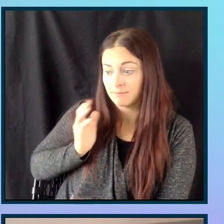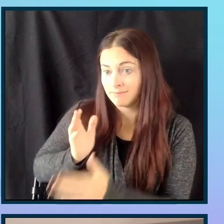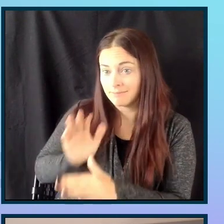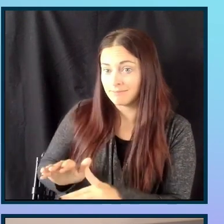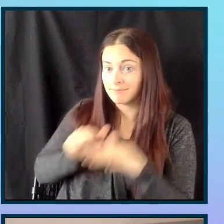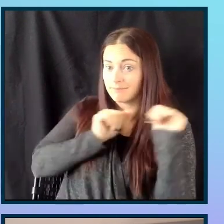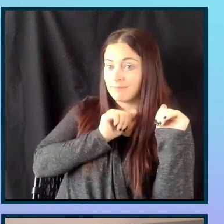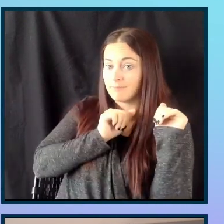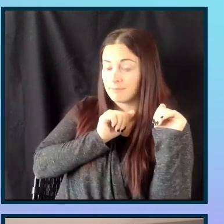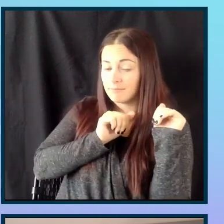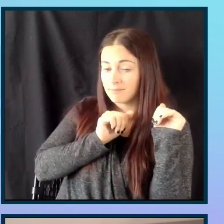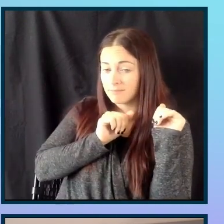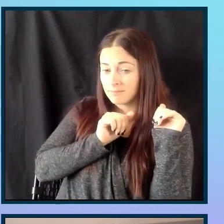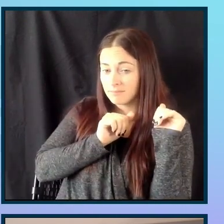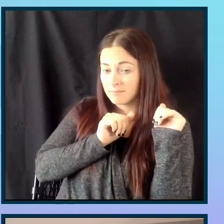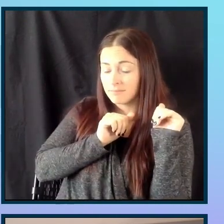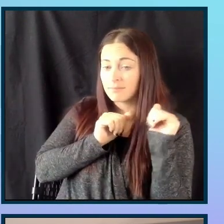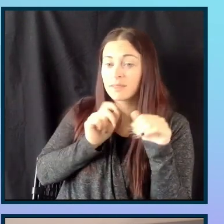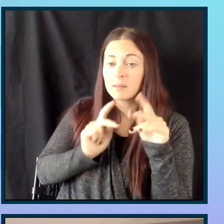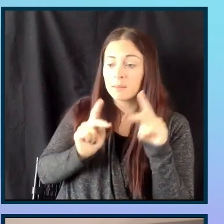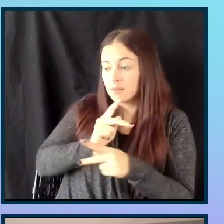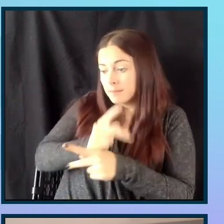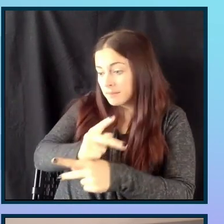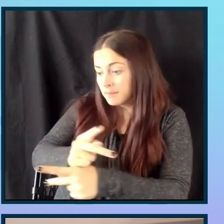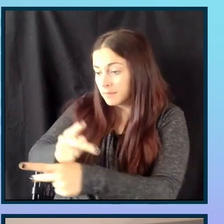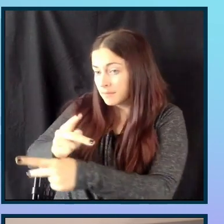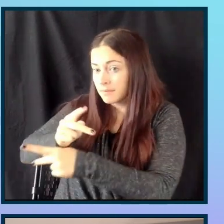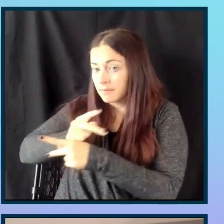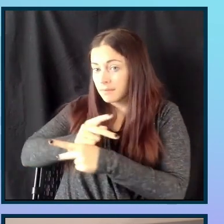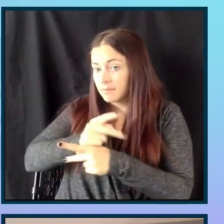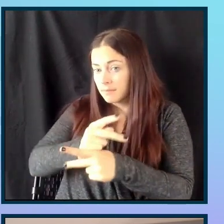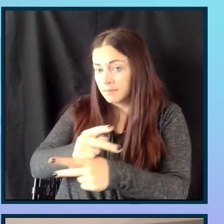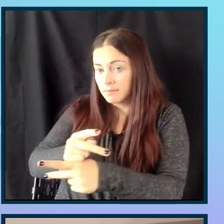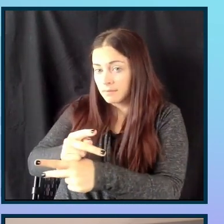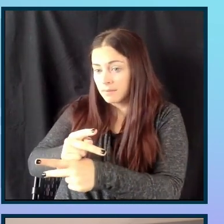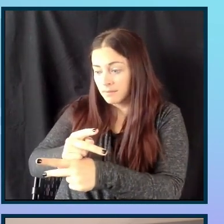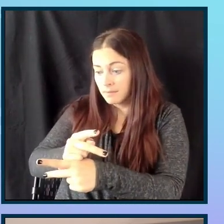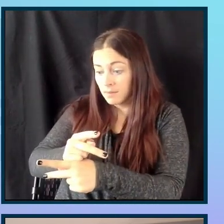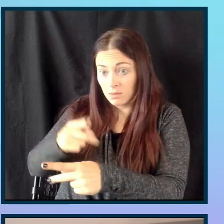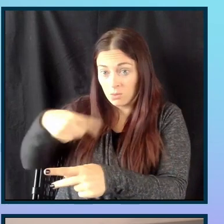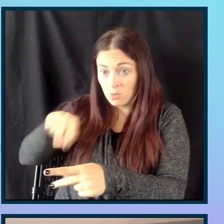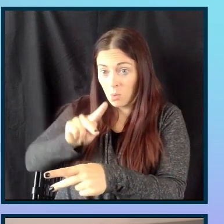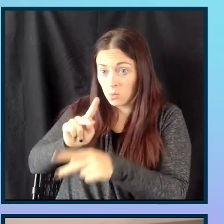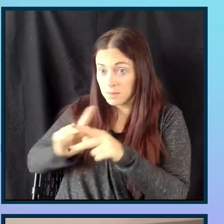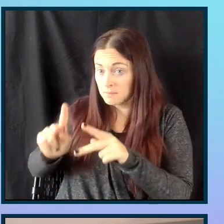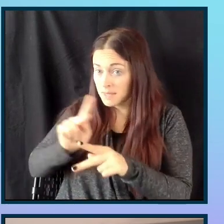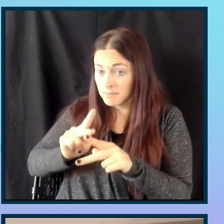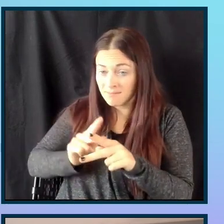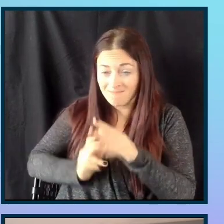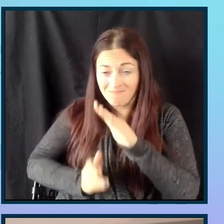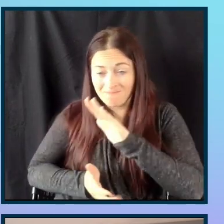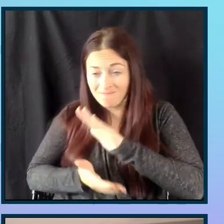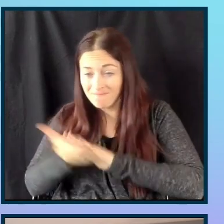Their caretakers are often leaving. They're fleeing, they're taking their families to safety